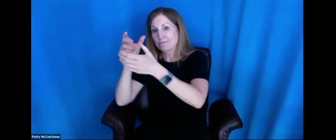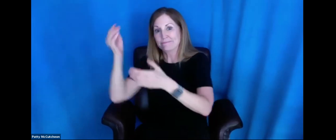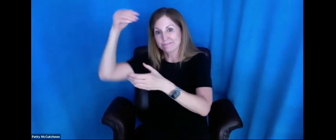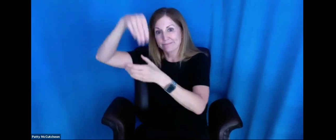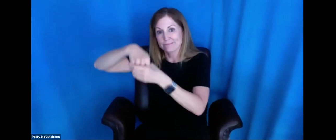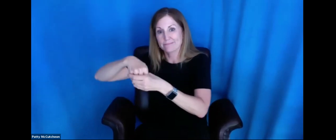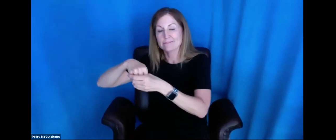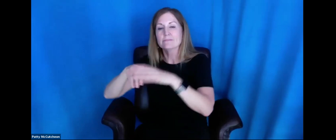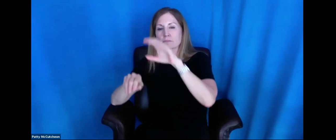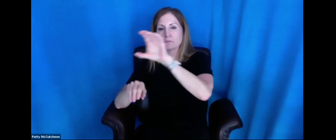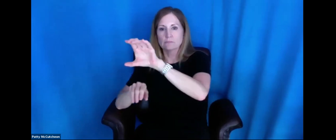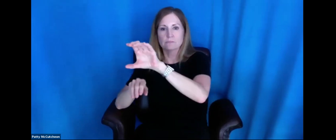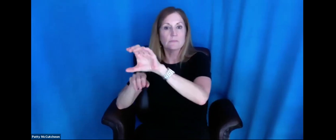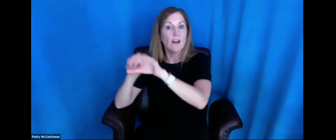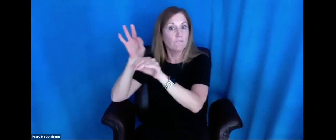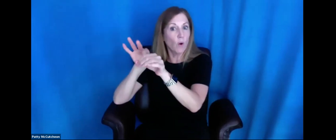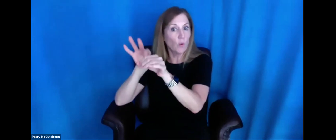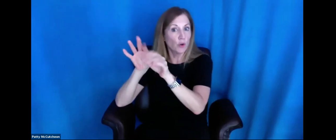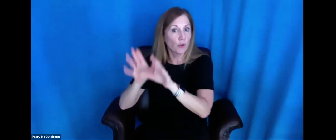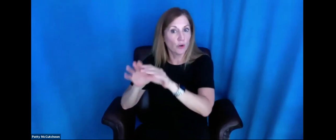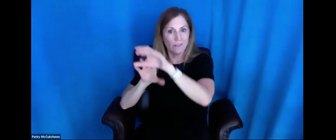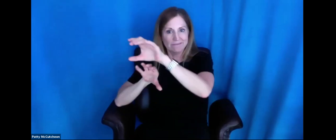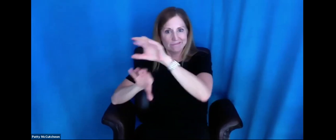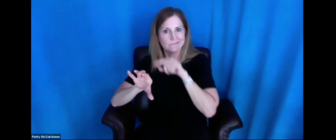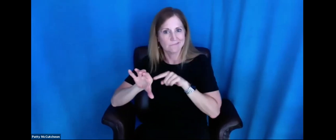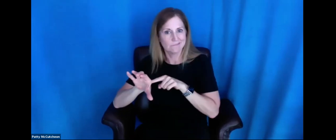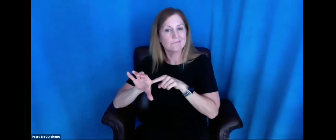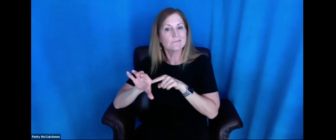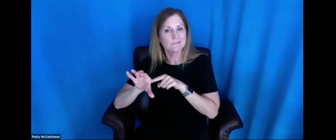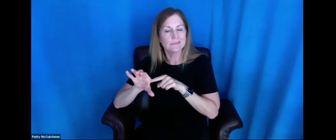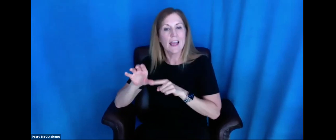videos that will show the process for folks.